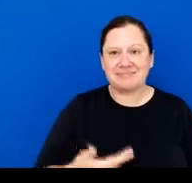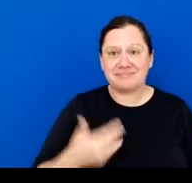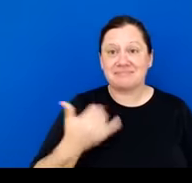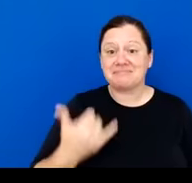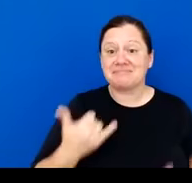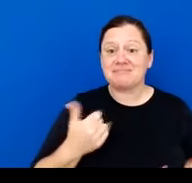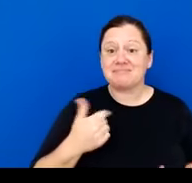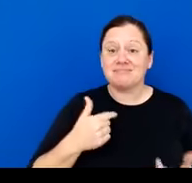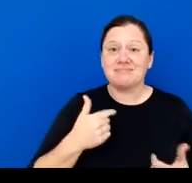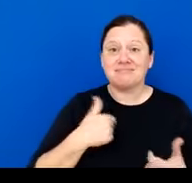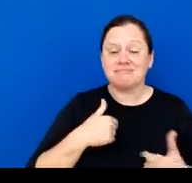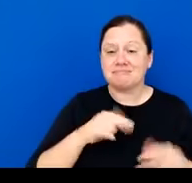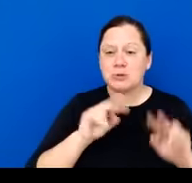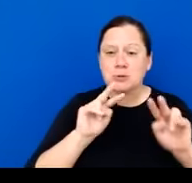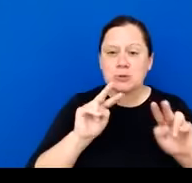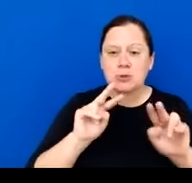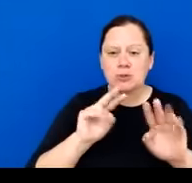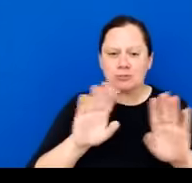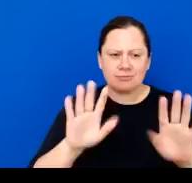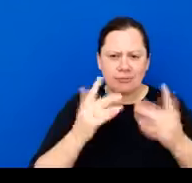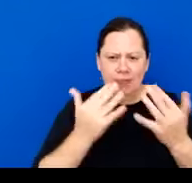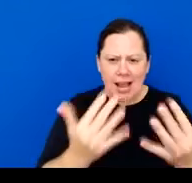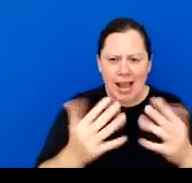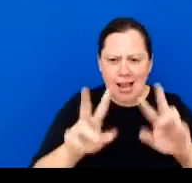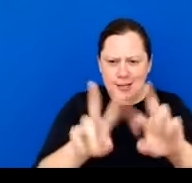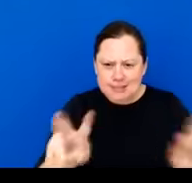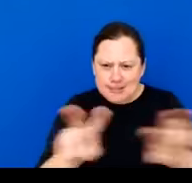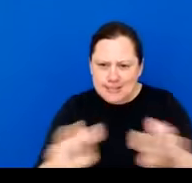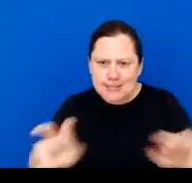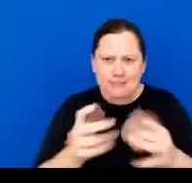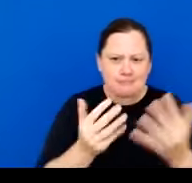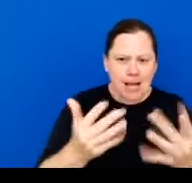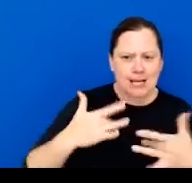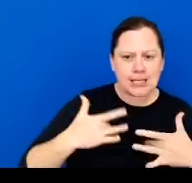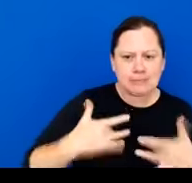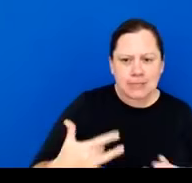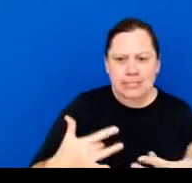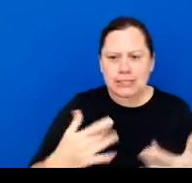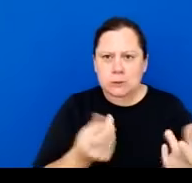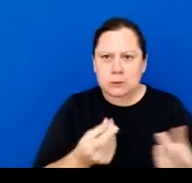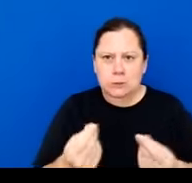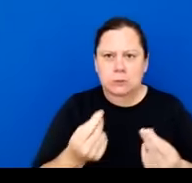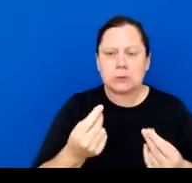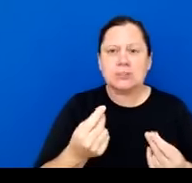get there. so as you heard from the meteorologist we have a lot of weather coming in over the next 24 hours and it's going to make